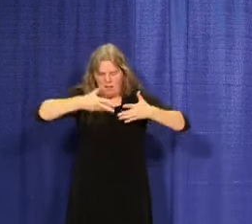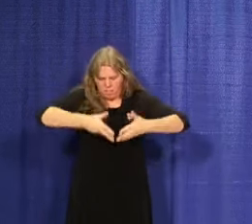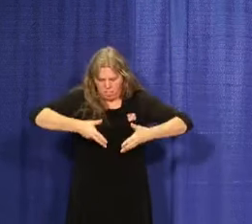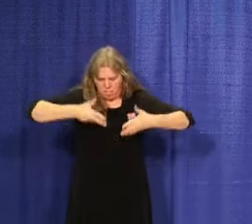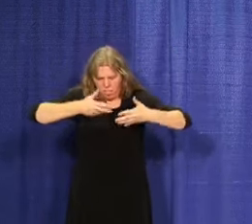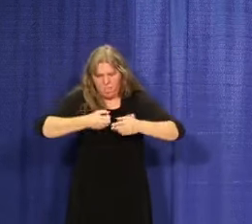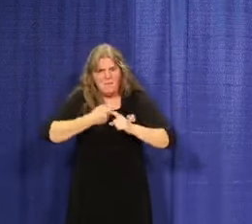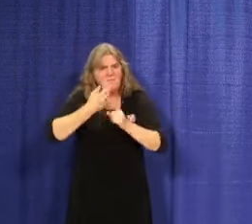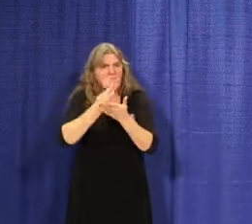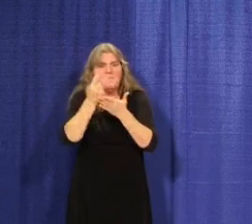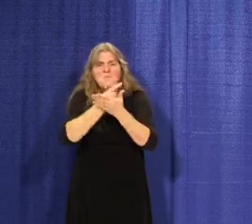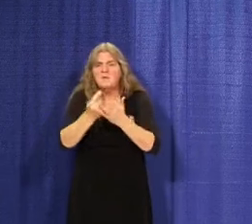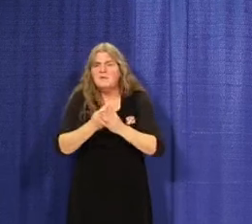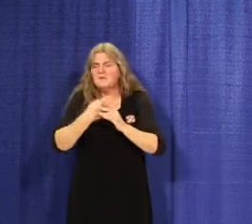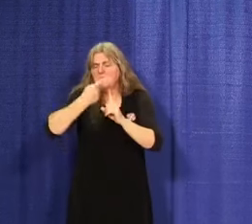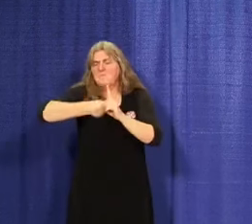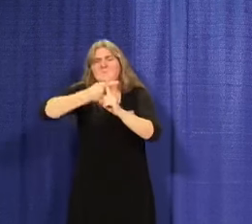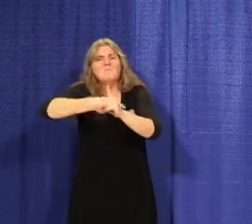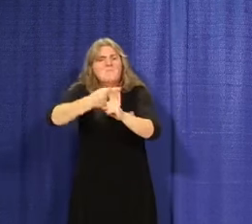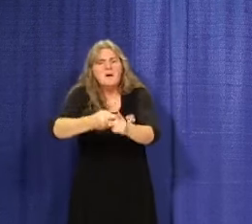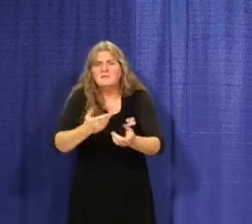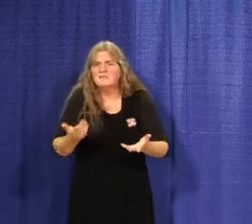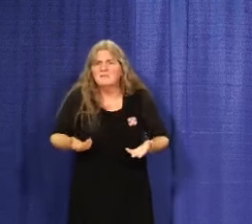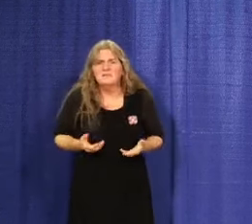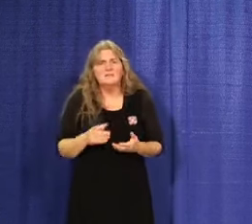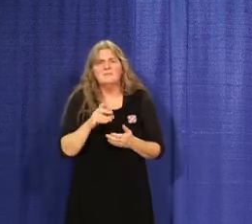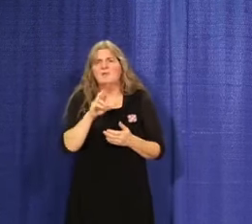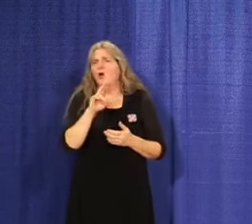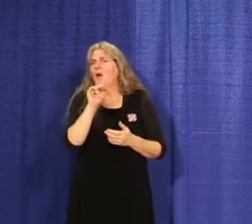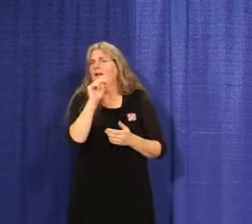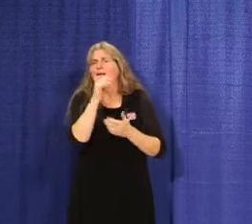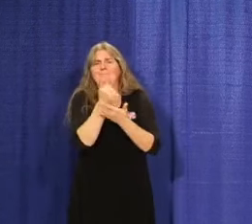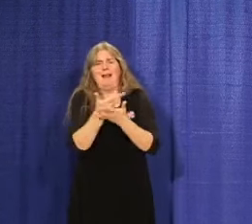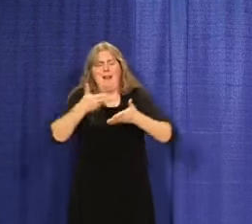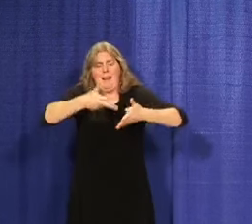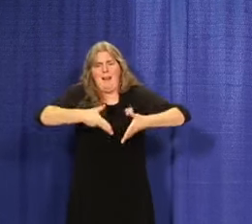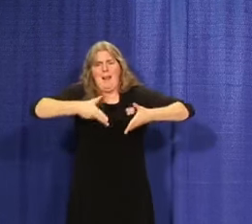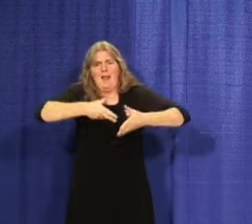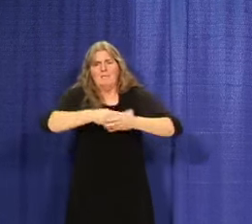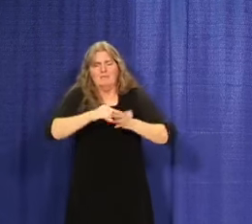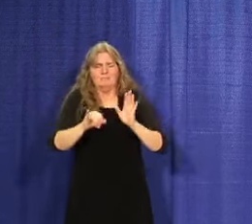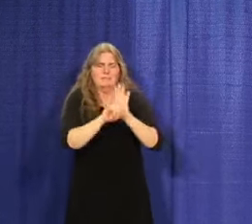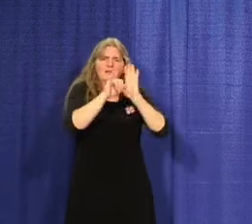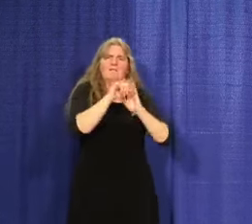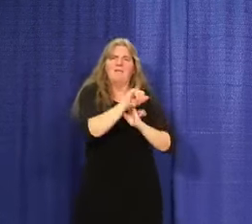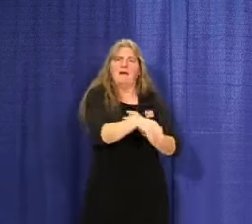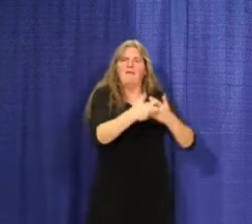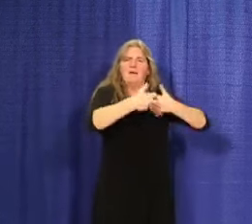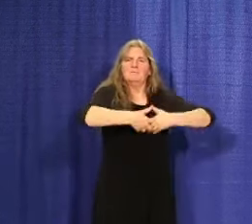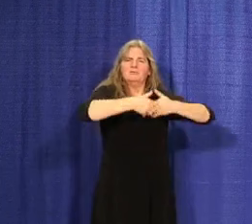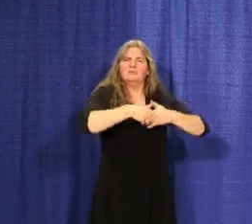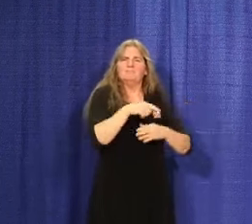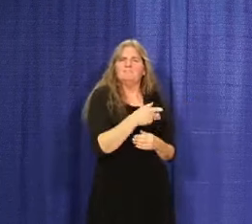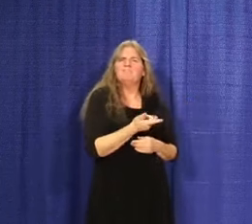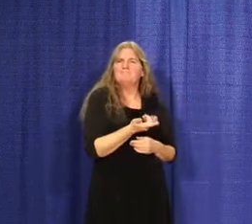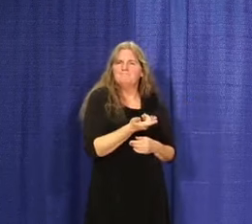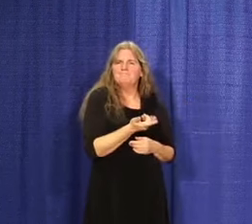viral RNA on test results. What we can be confident about is that this person did not have